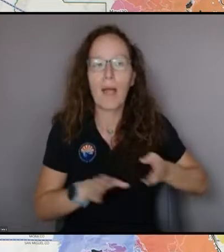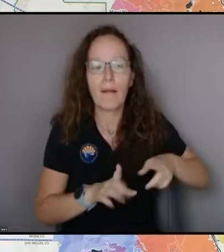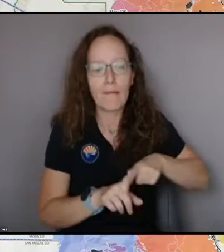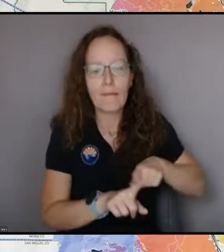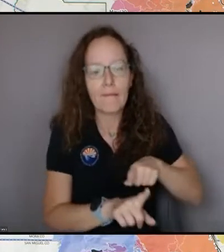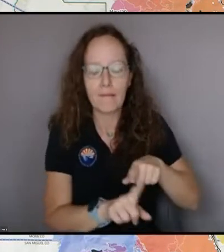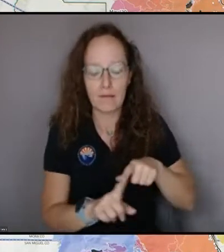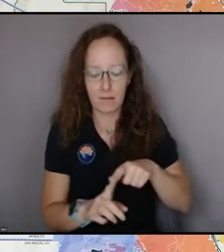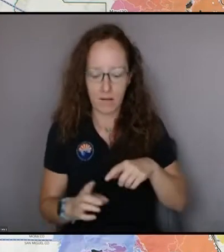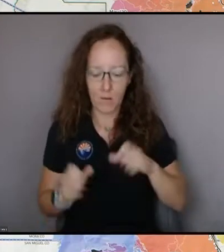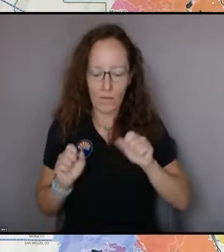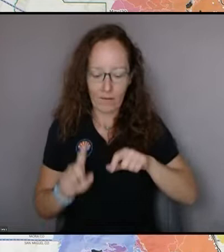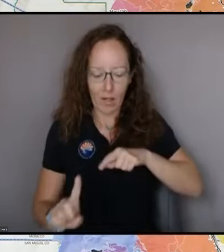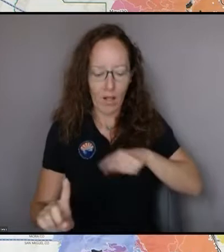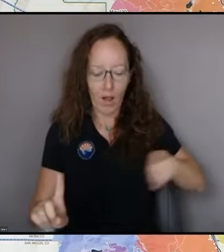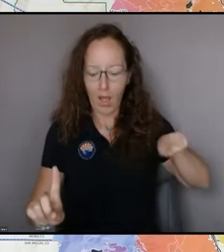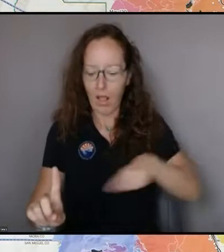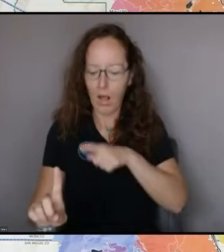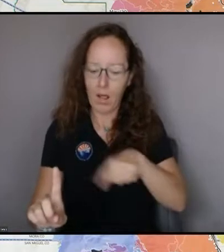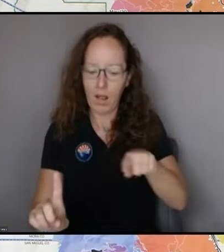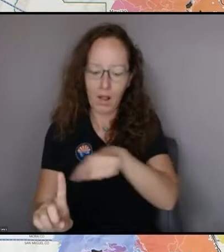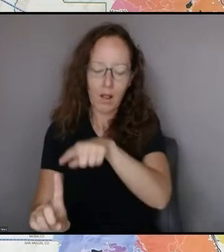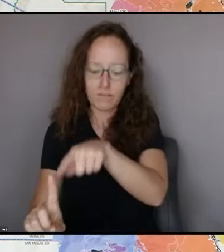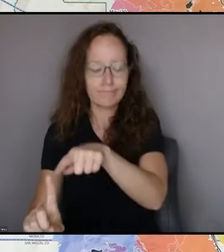those heuristics may be. If you want to arrive at an accurate